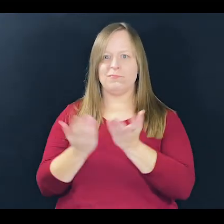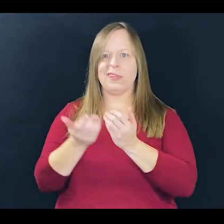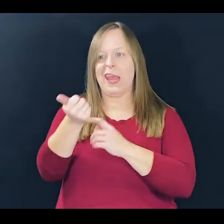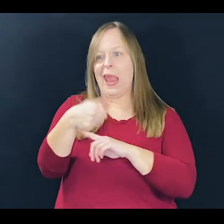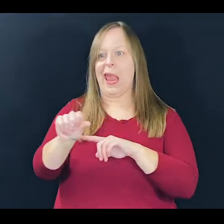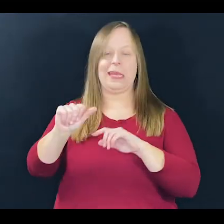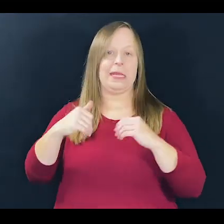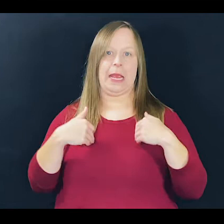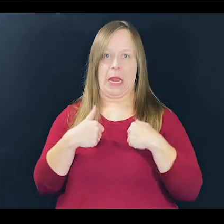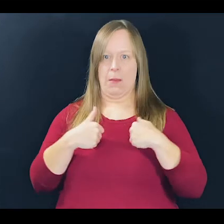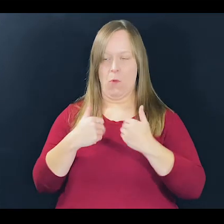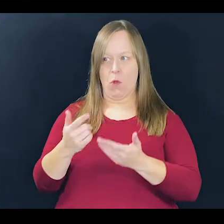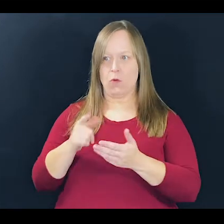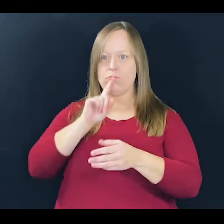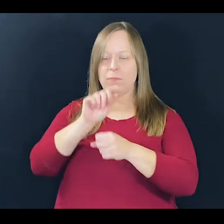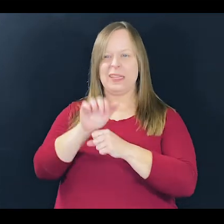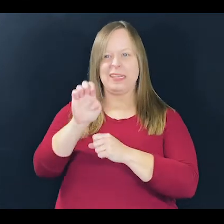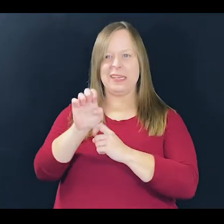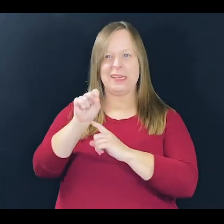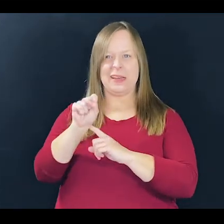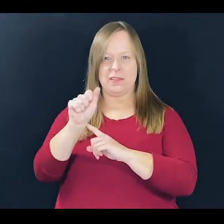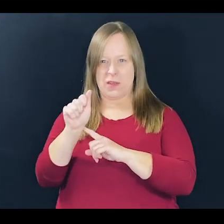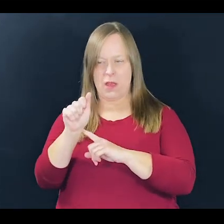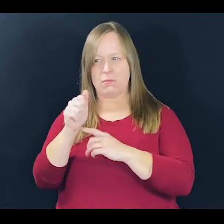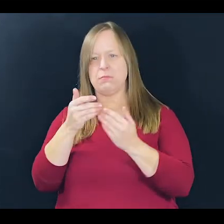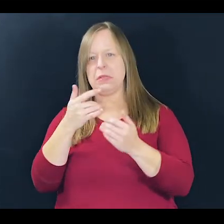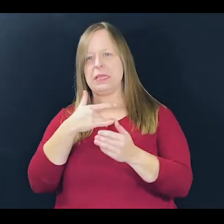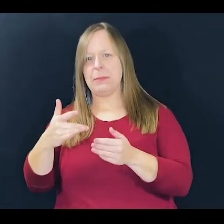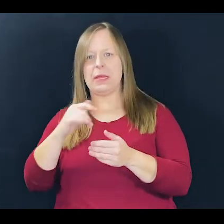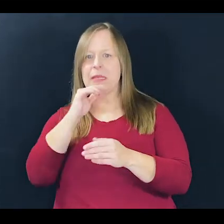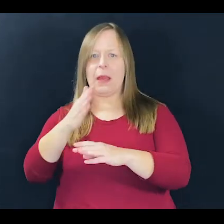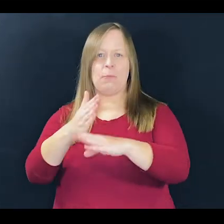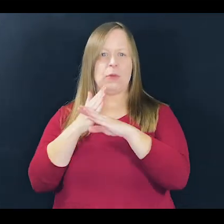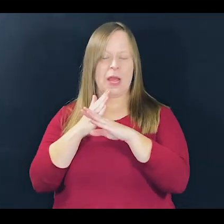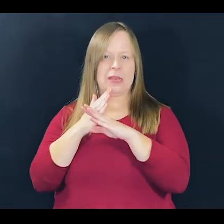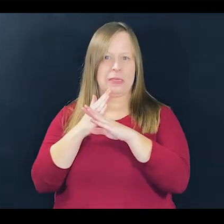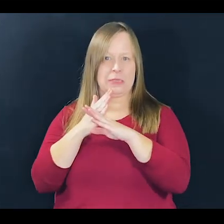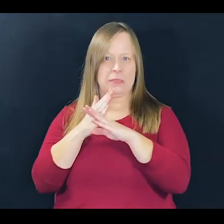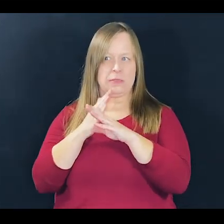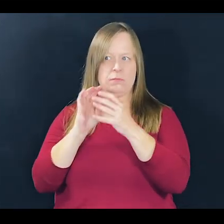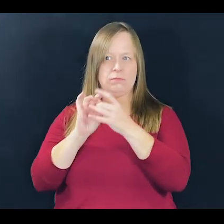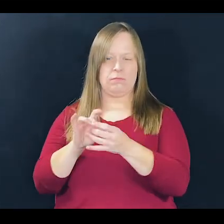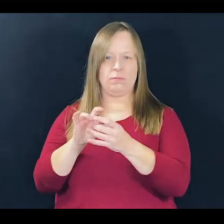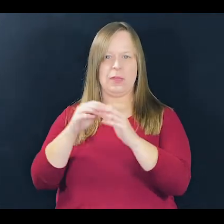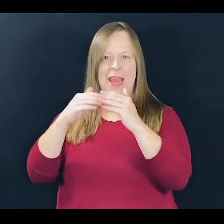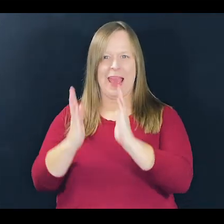any animal. ESA s are generally not protected outside the context of housing